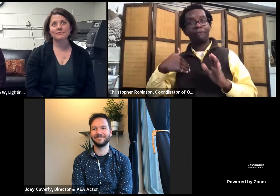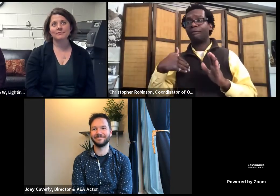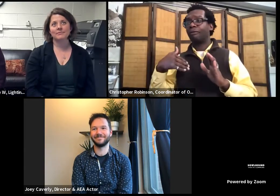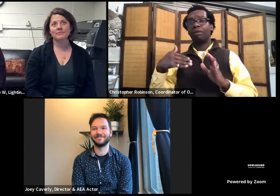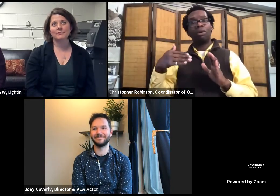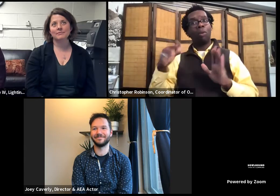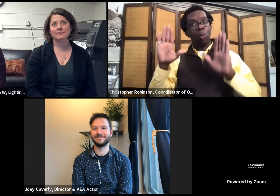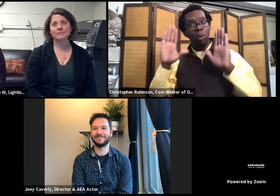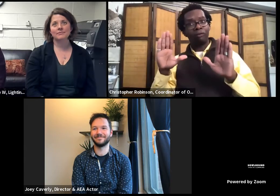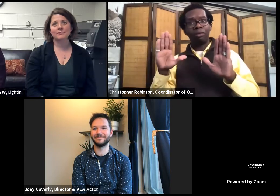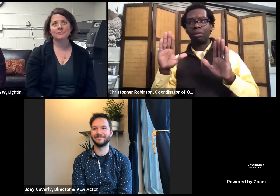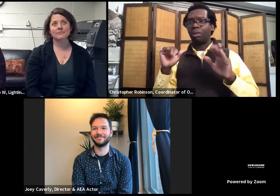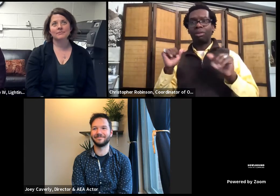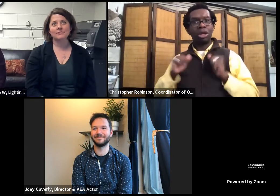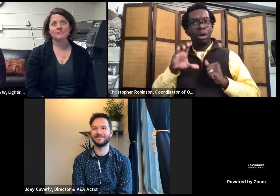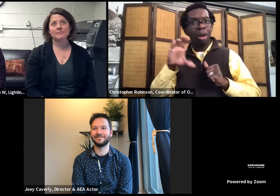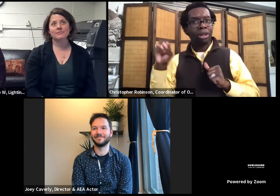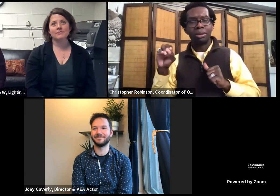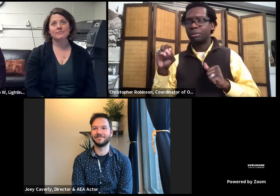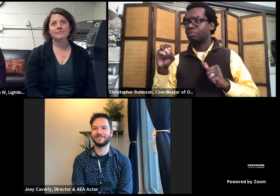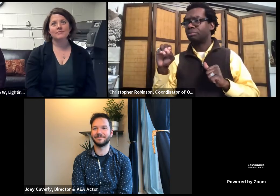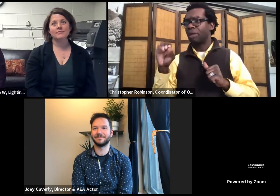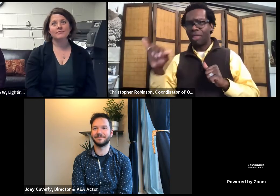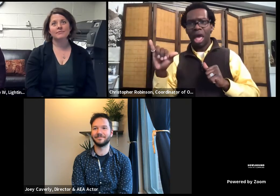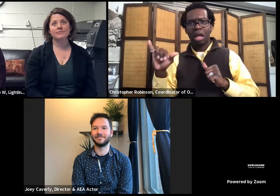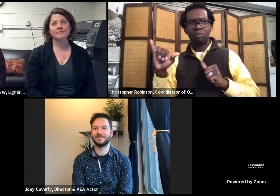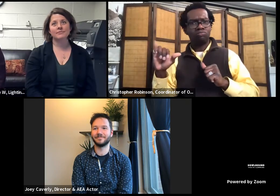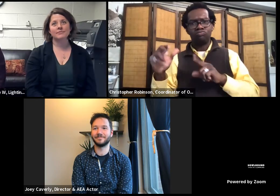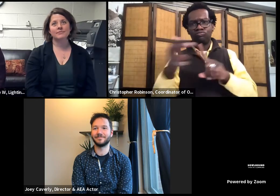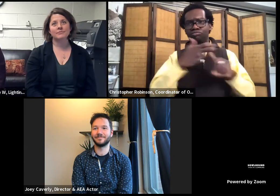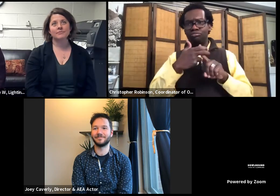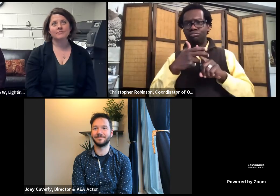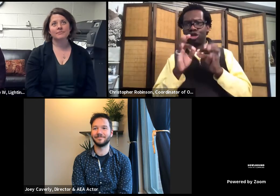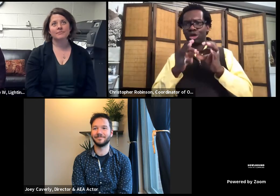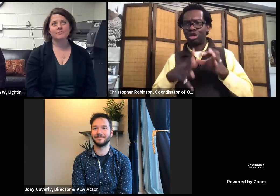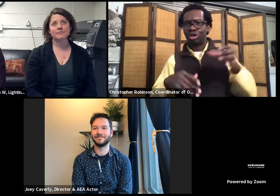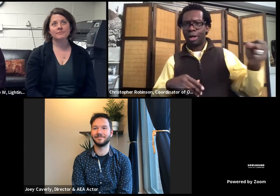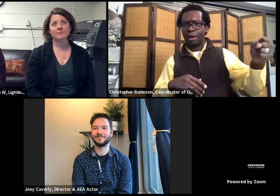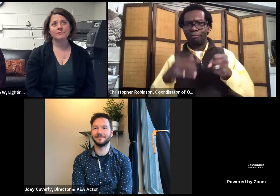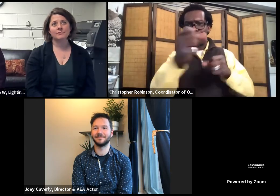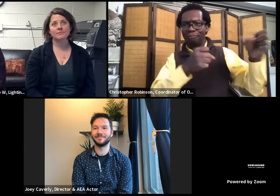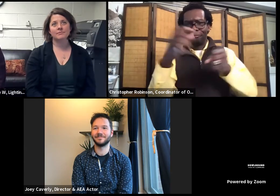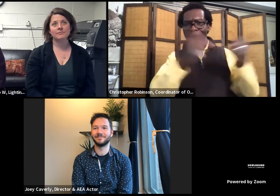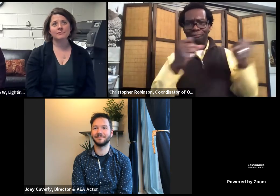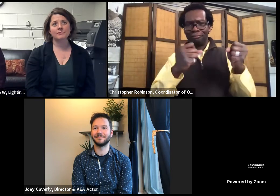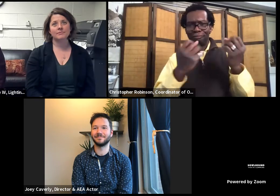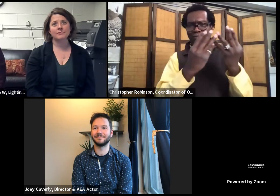Yeah, you have to be. Communicating and accommodating, and I think it would be wonderful if a theater company could bring